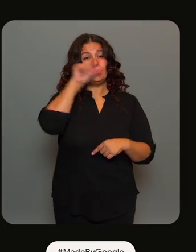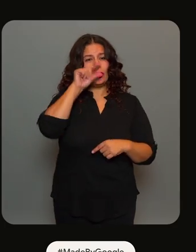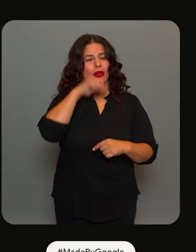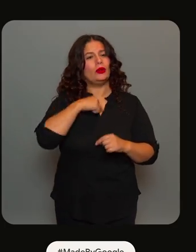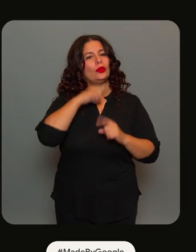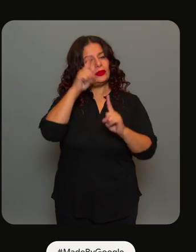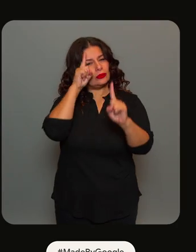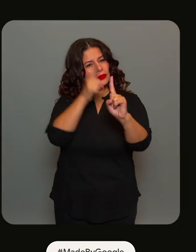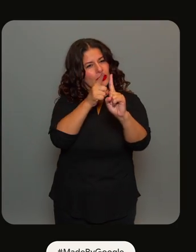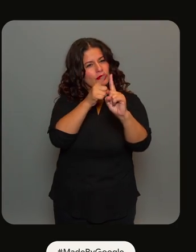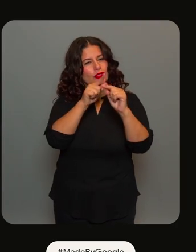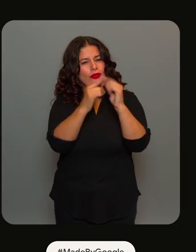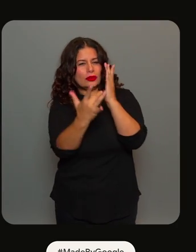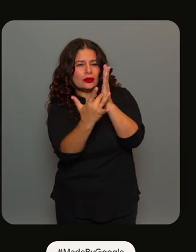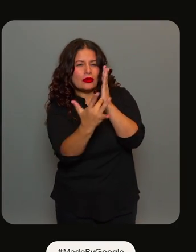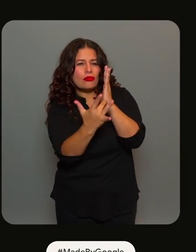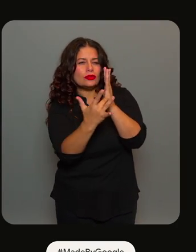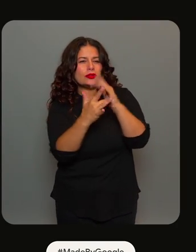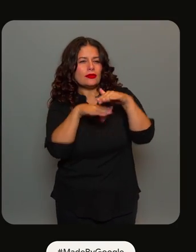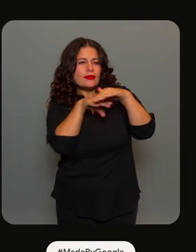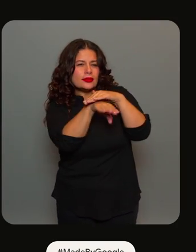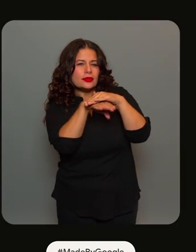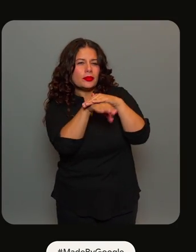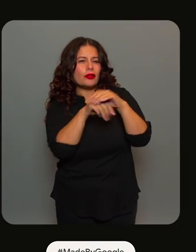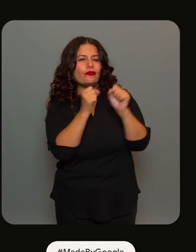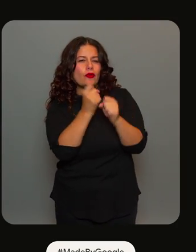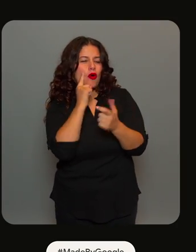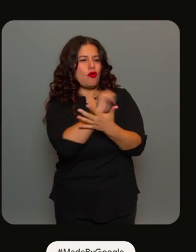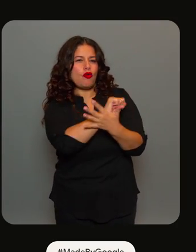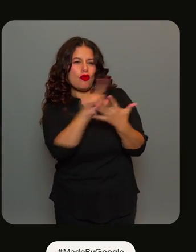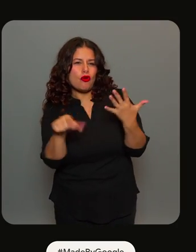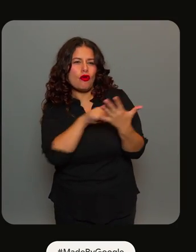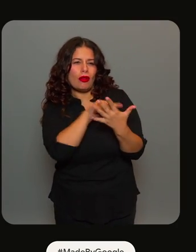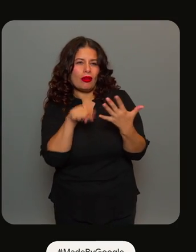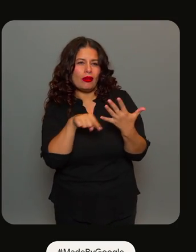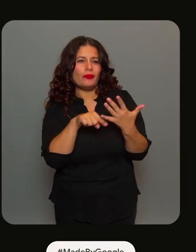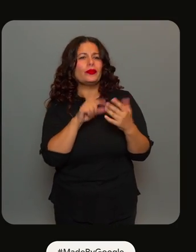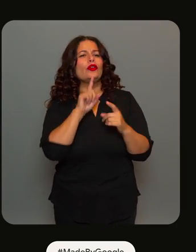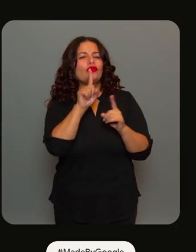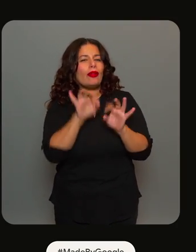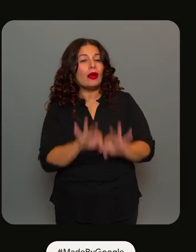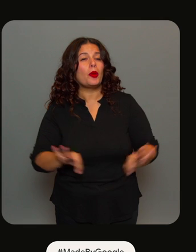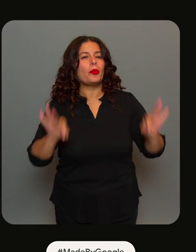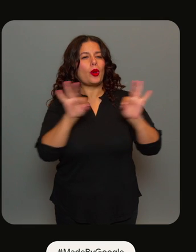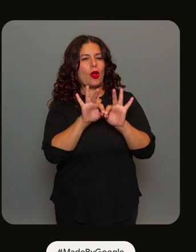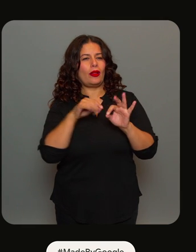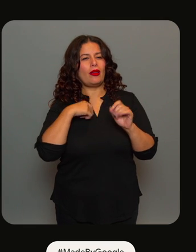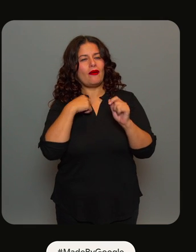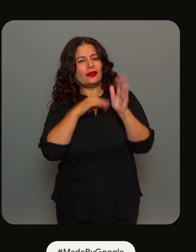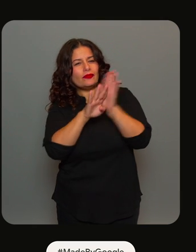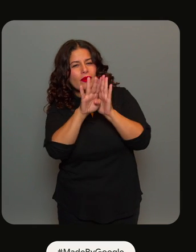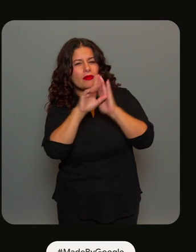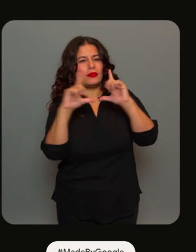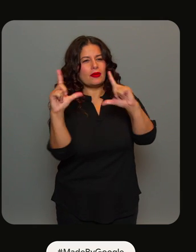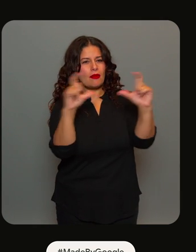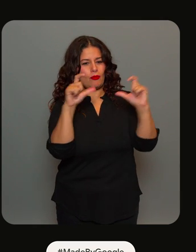and product accessible for everyone to use. So it's super important for us to develop a camera experience that's inclusive.